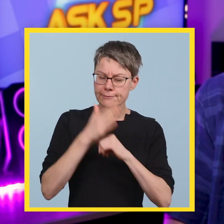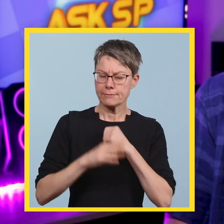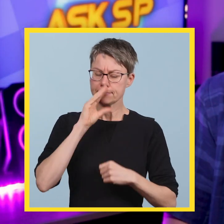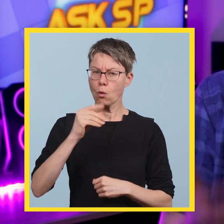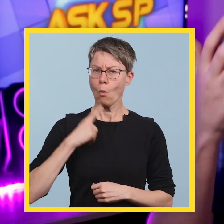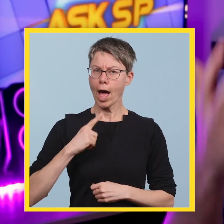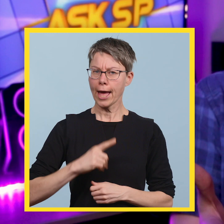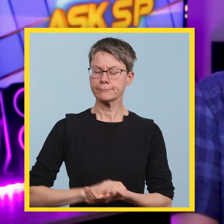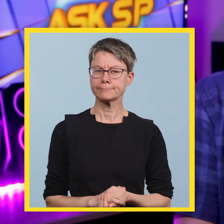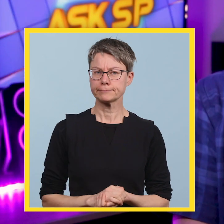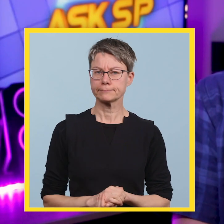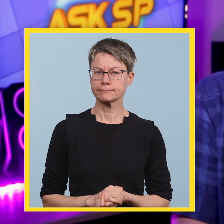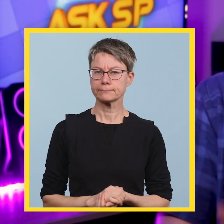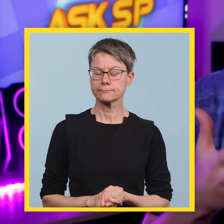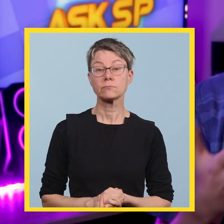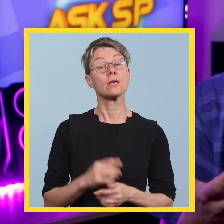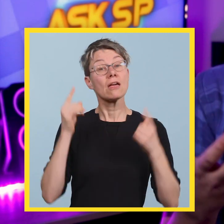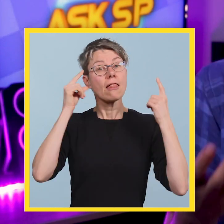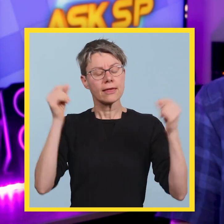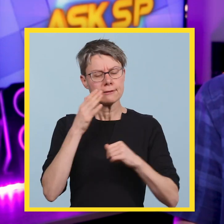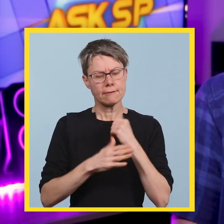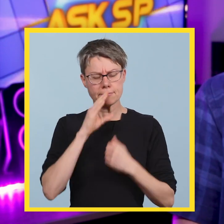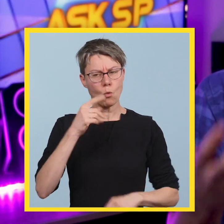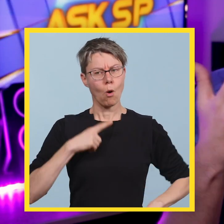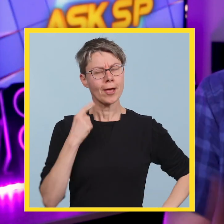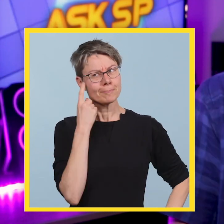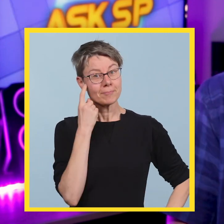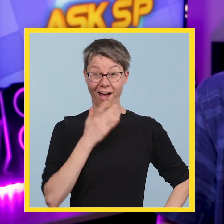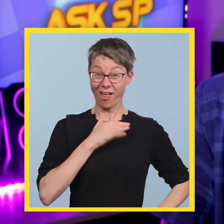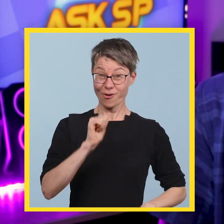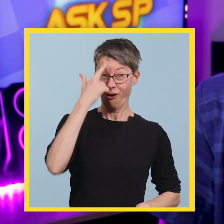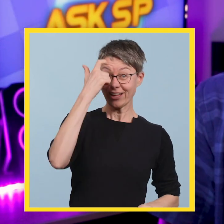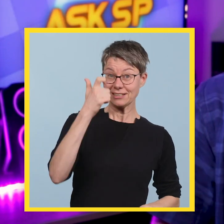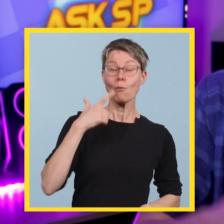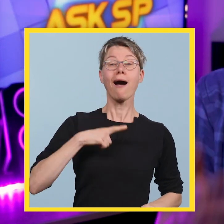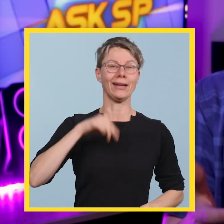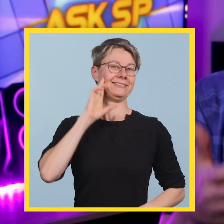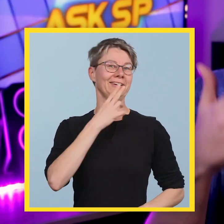I actually really like your idea that it's because he's deaf. Though another possibility is that the creators wanted Link